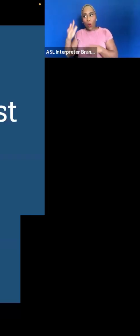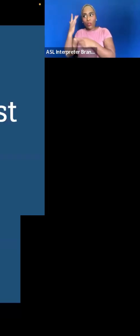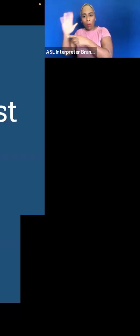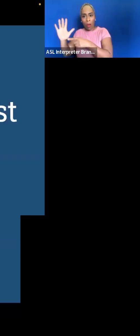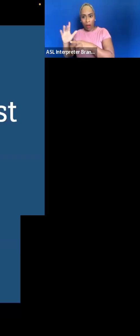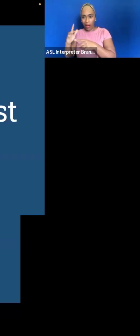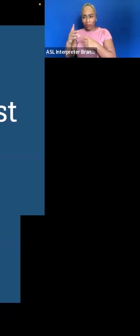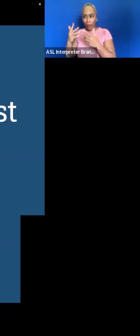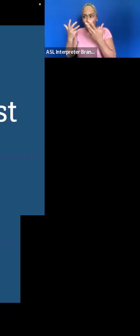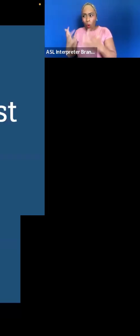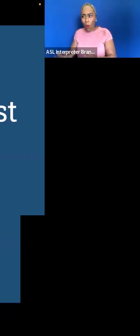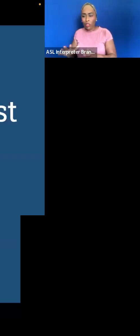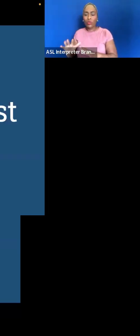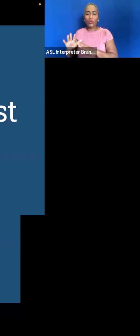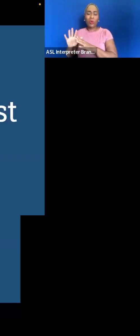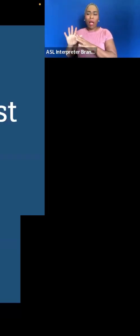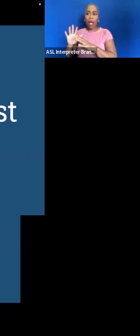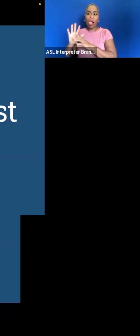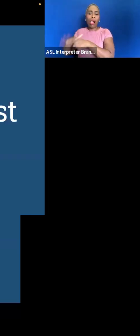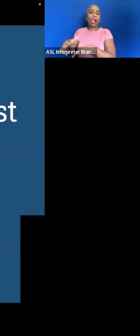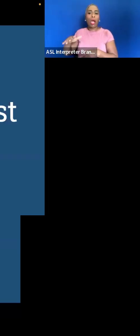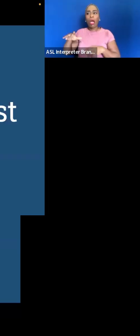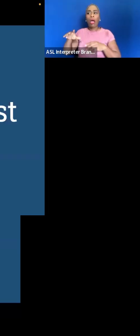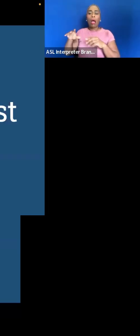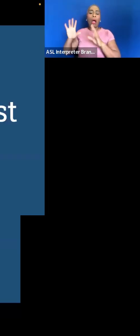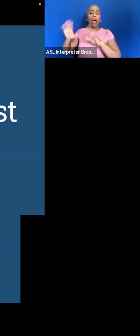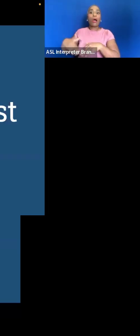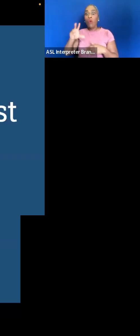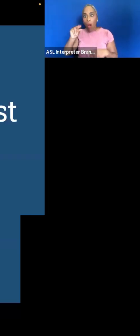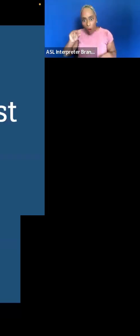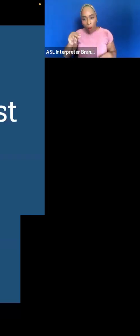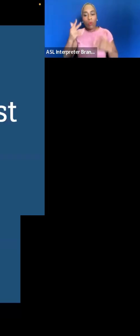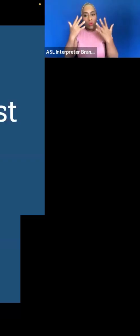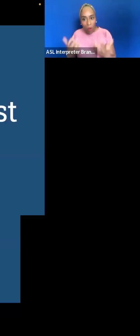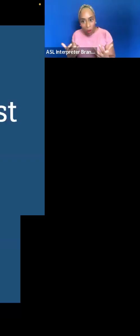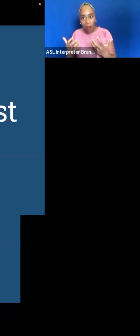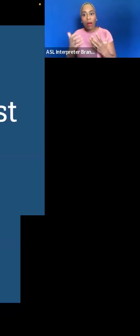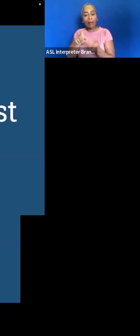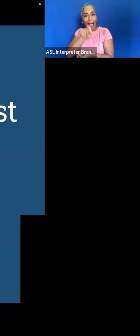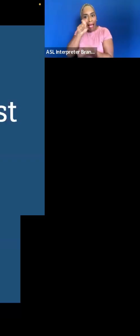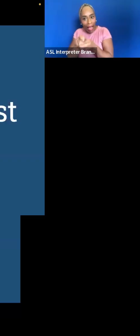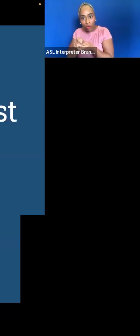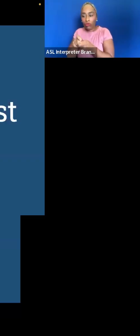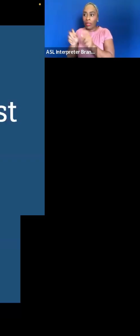We want to make, as accurate of statements as possible.